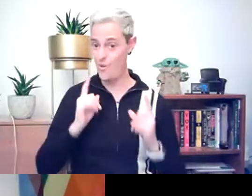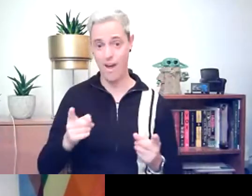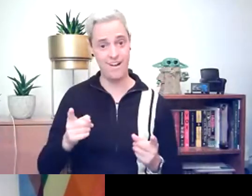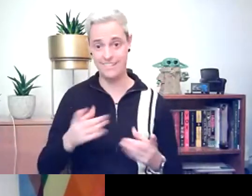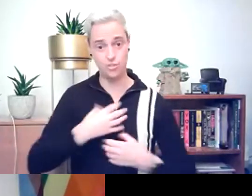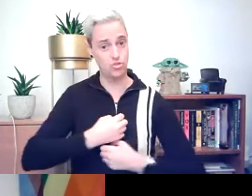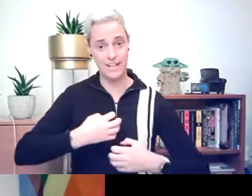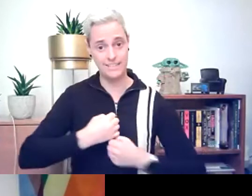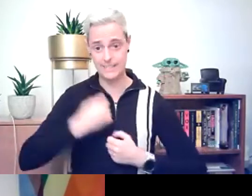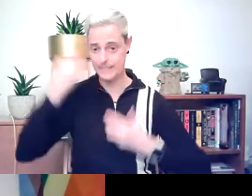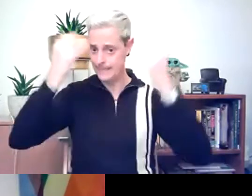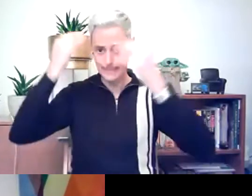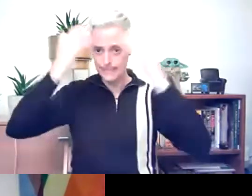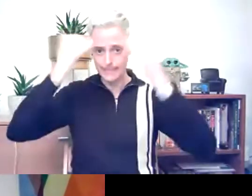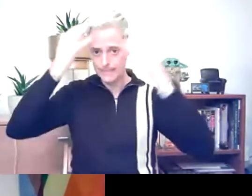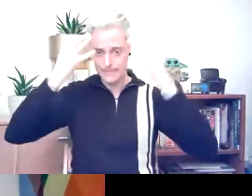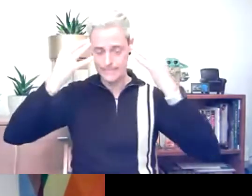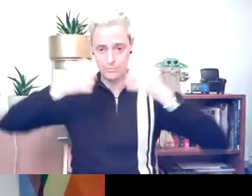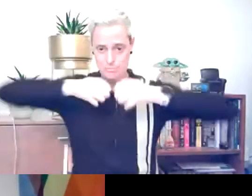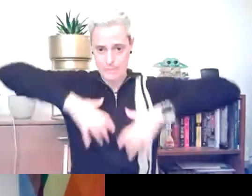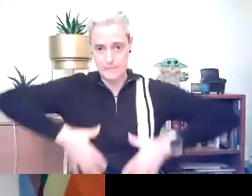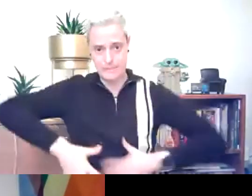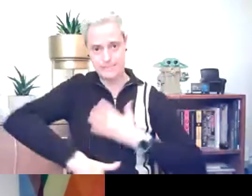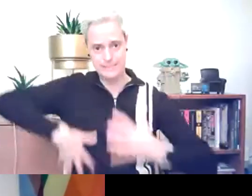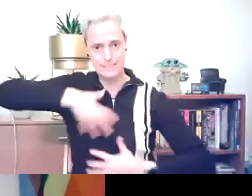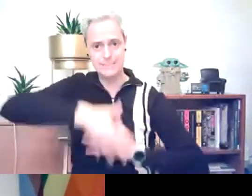if your heart's racing if you, you know, all that sort of stuff. Keep an eye out for is,